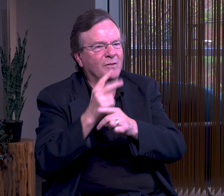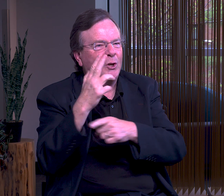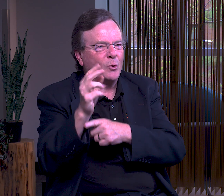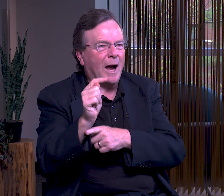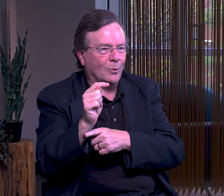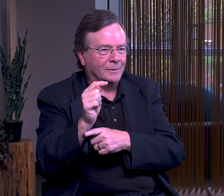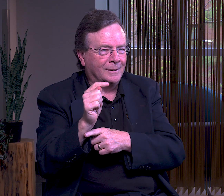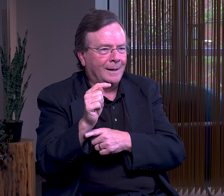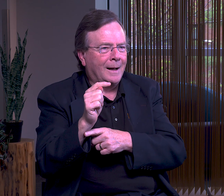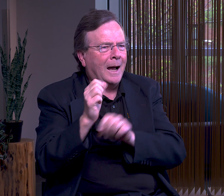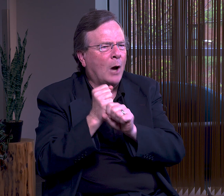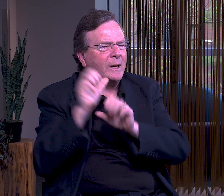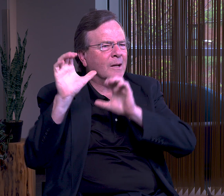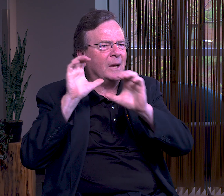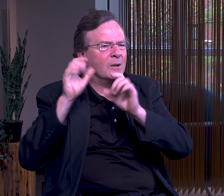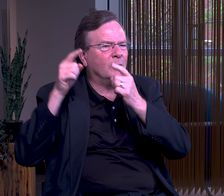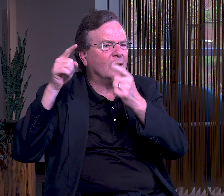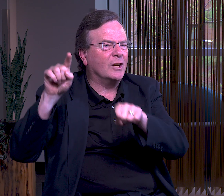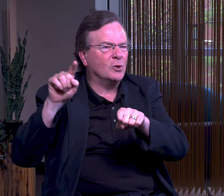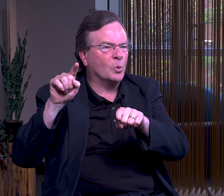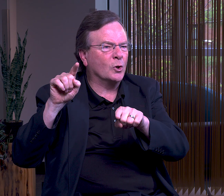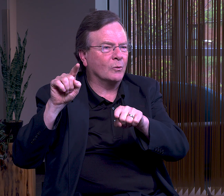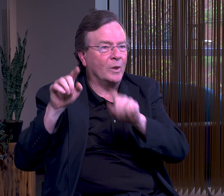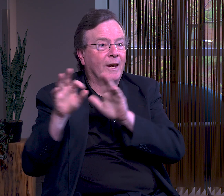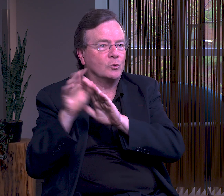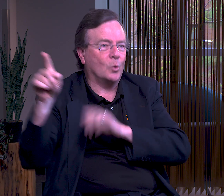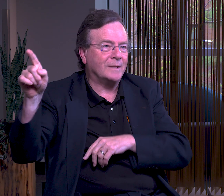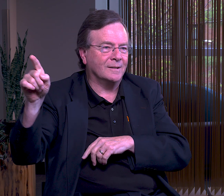figure out how are they going to make communication work, their choices.